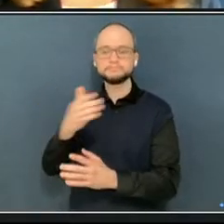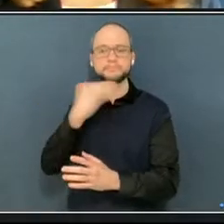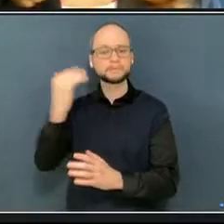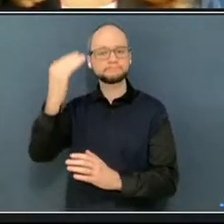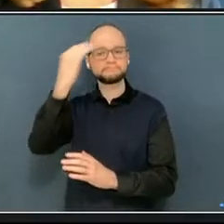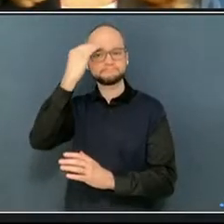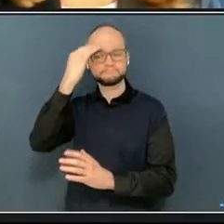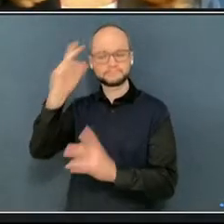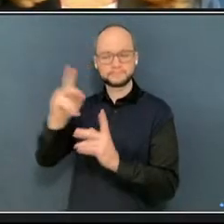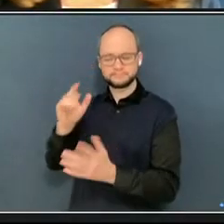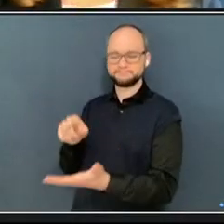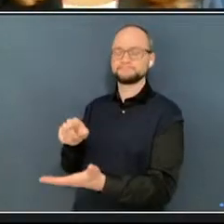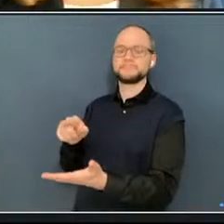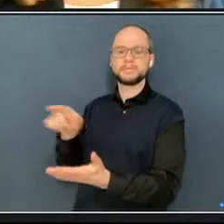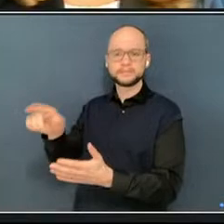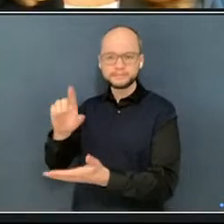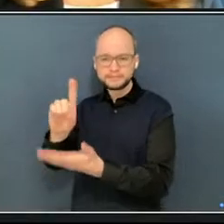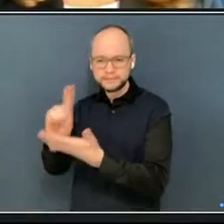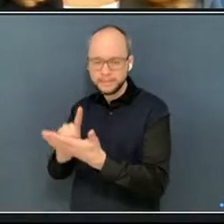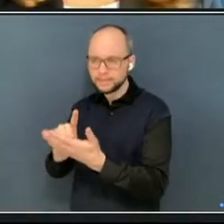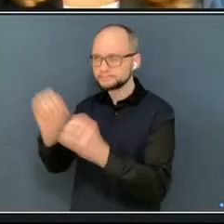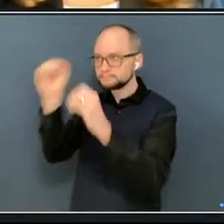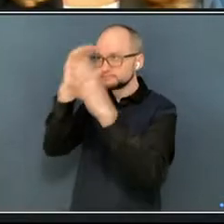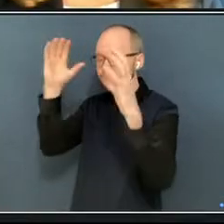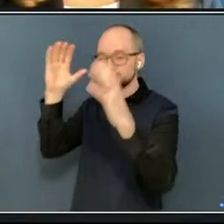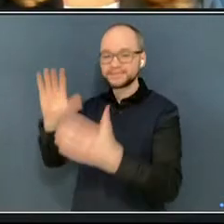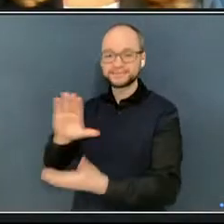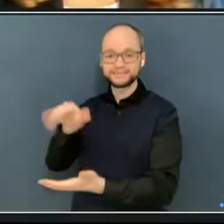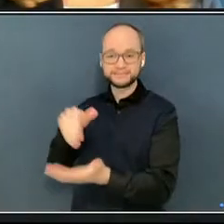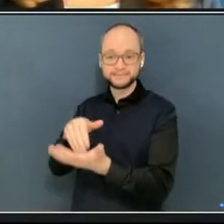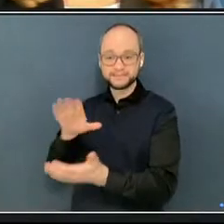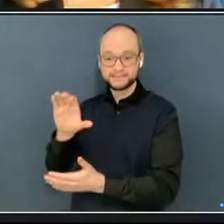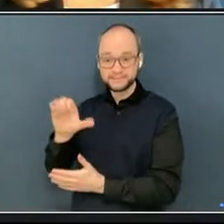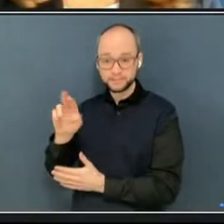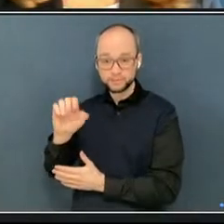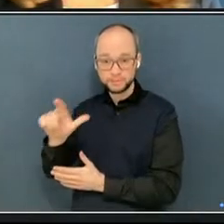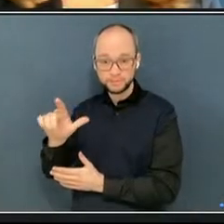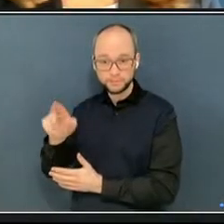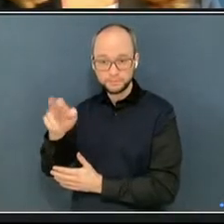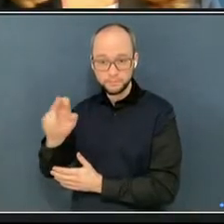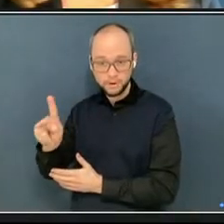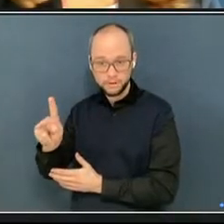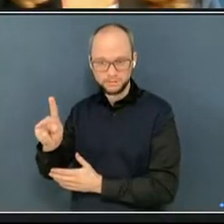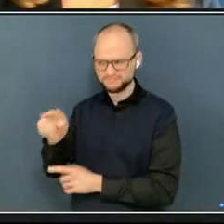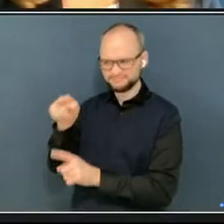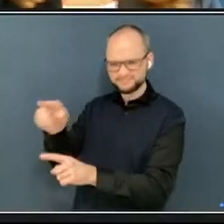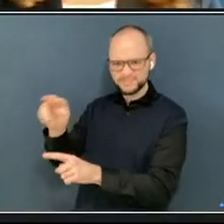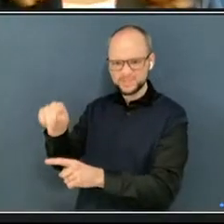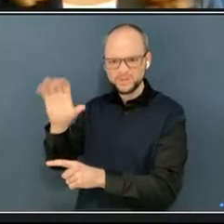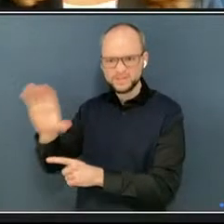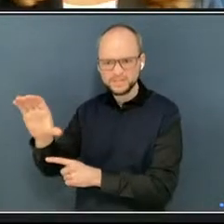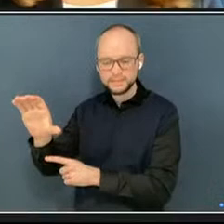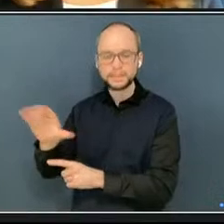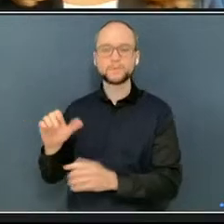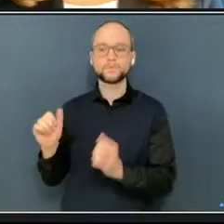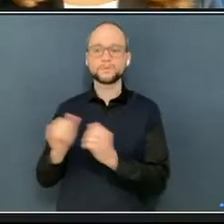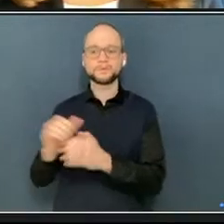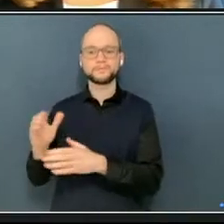in New York City which he co‑designed with architect and partner Calvert Vaux but Olmsted was